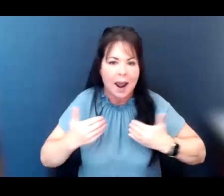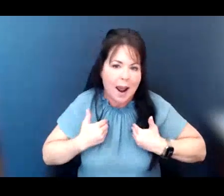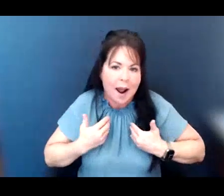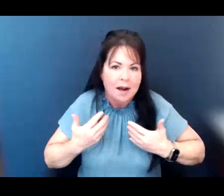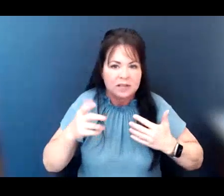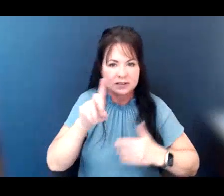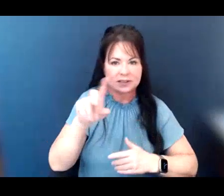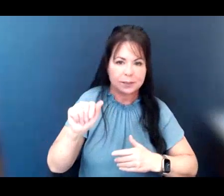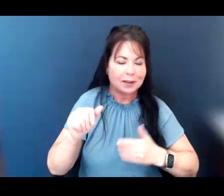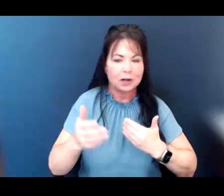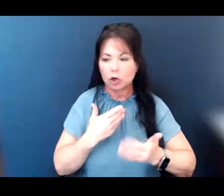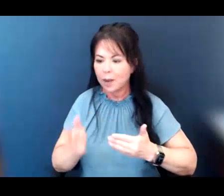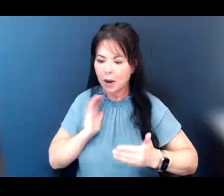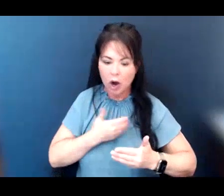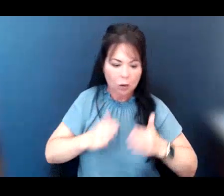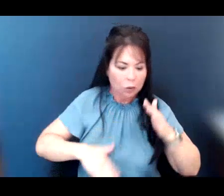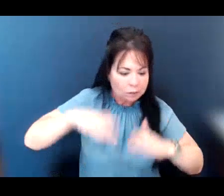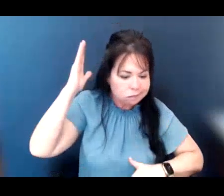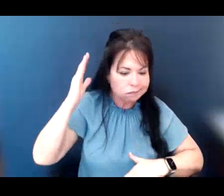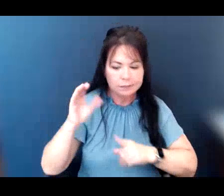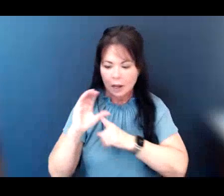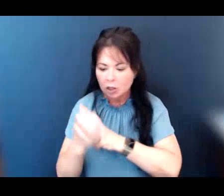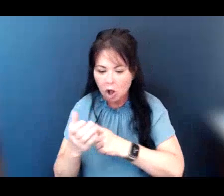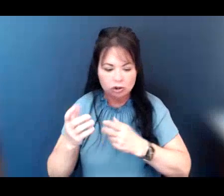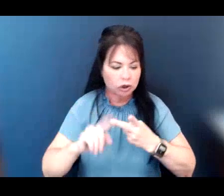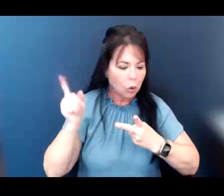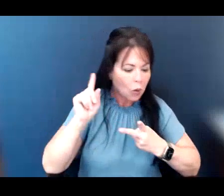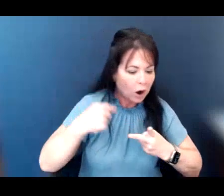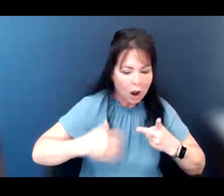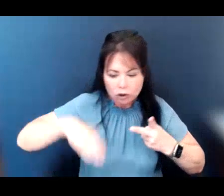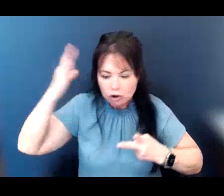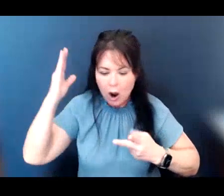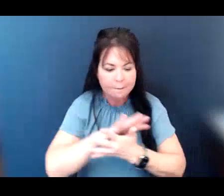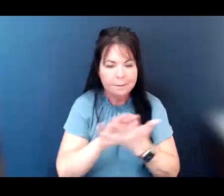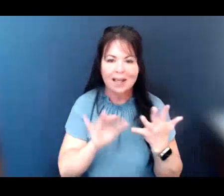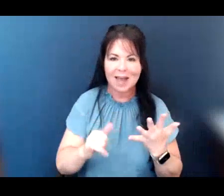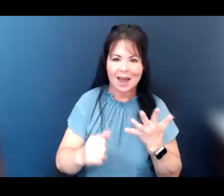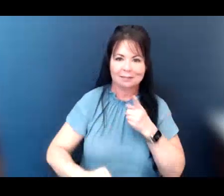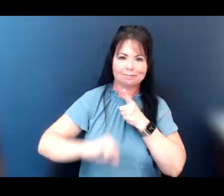can all have an impact on how we see and experience a product.